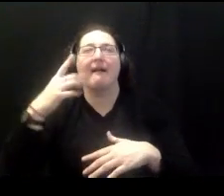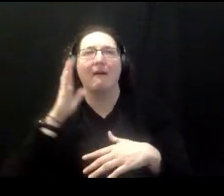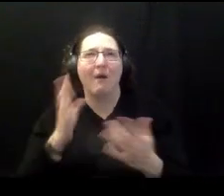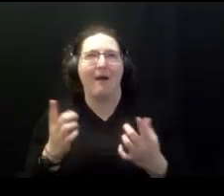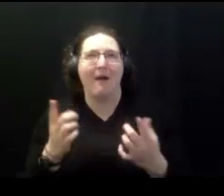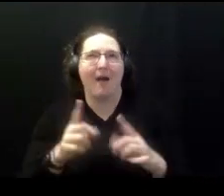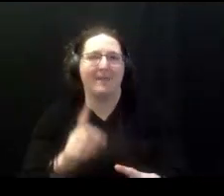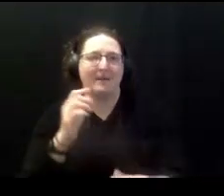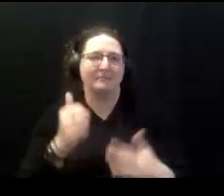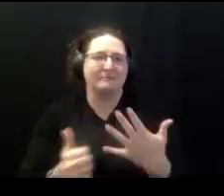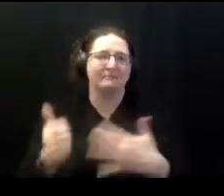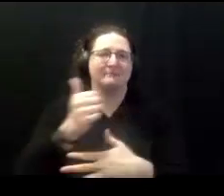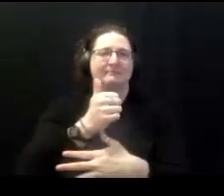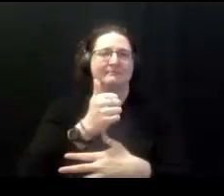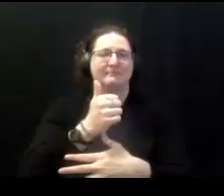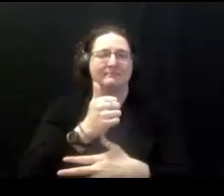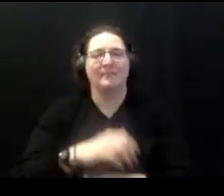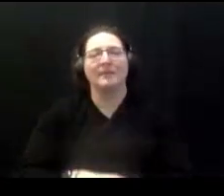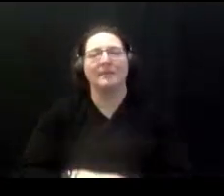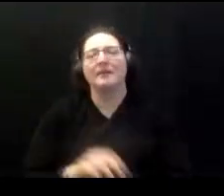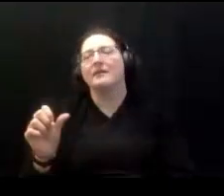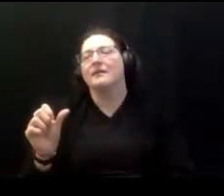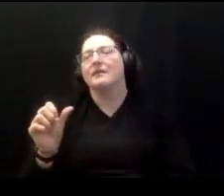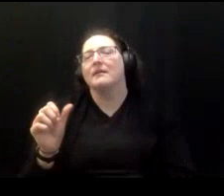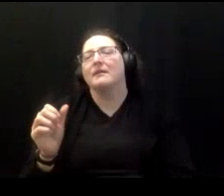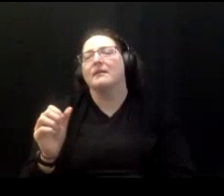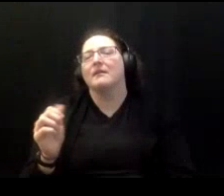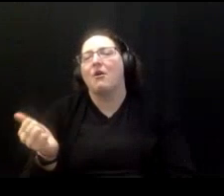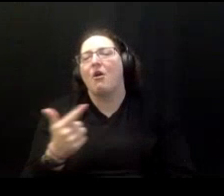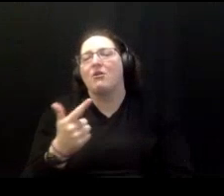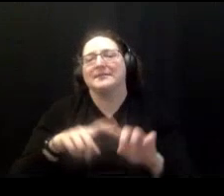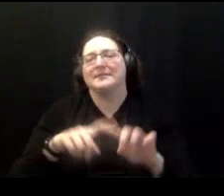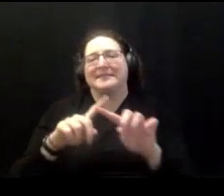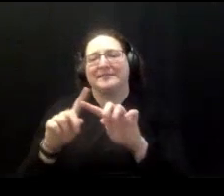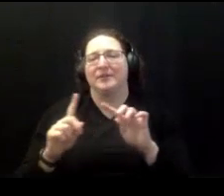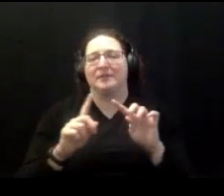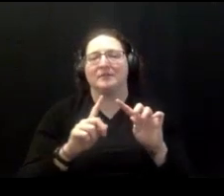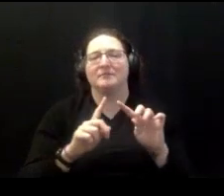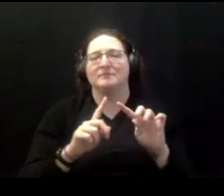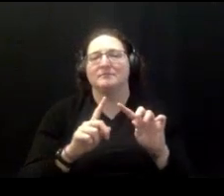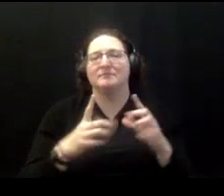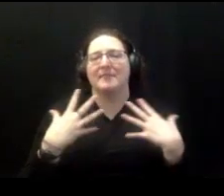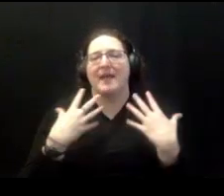community health centers, and other healthcare organizations consider the threats and hazards that would impact them.